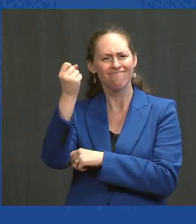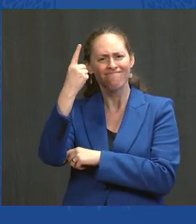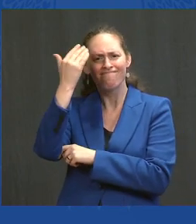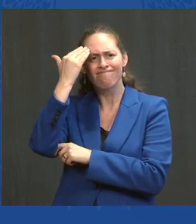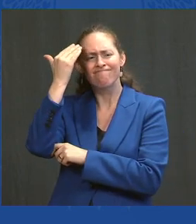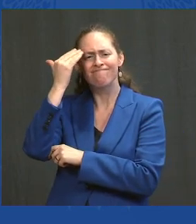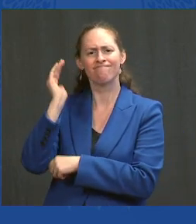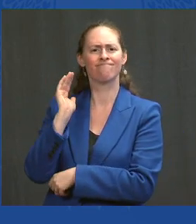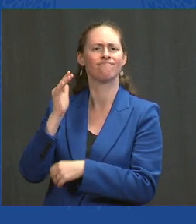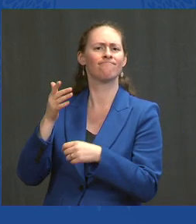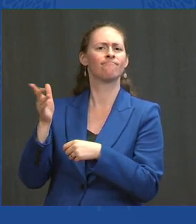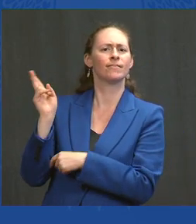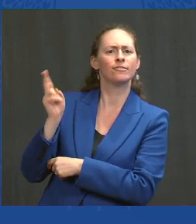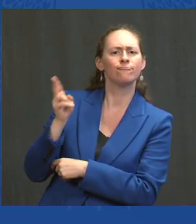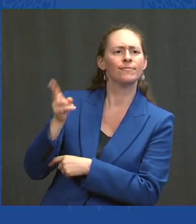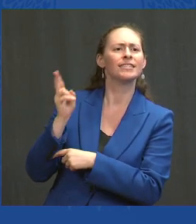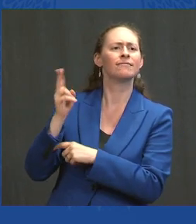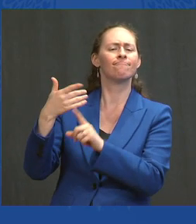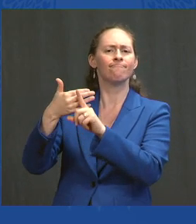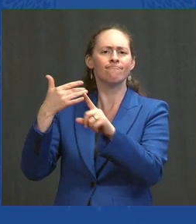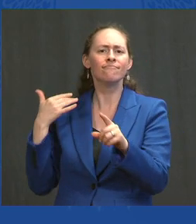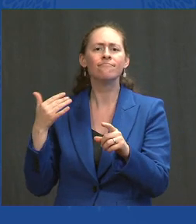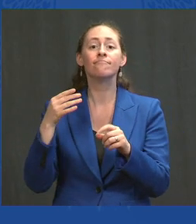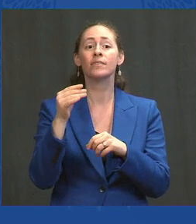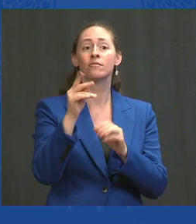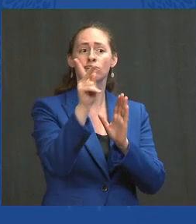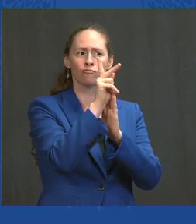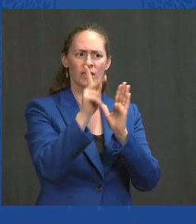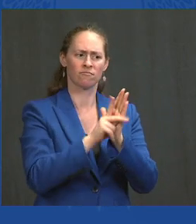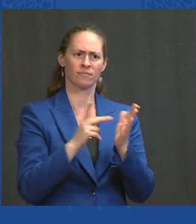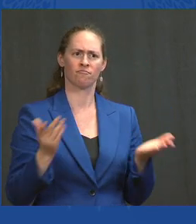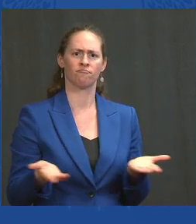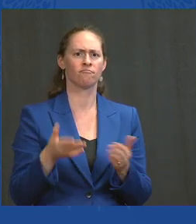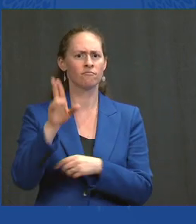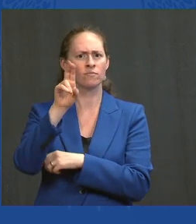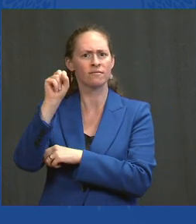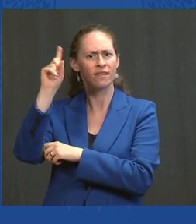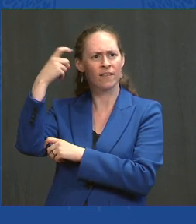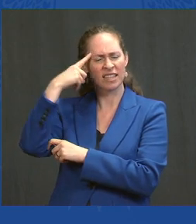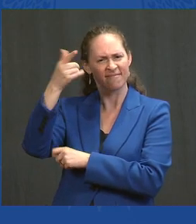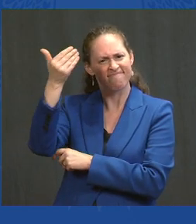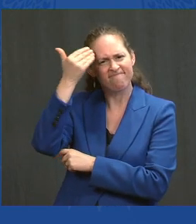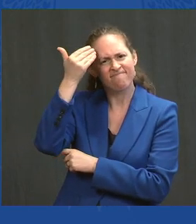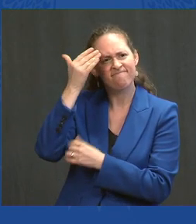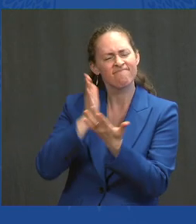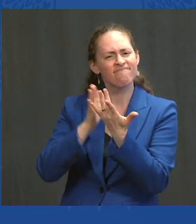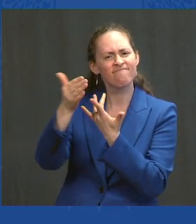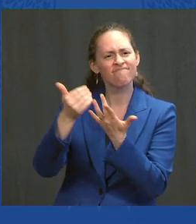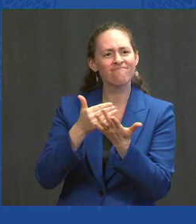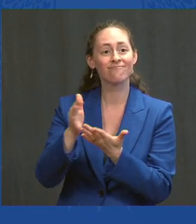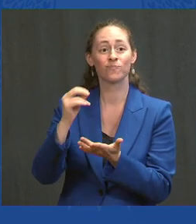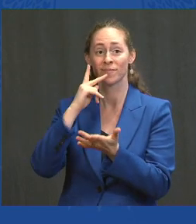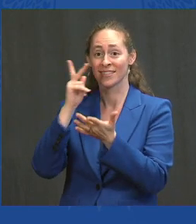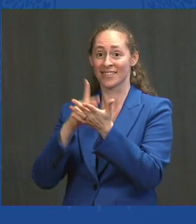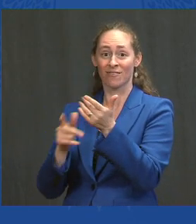and the principles and form of government of the United States. Secretary Mayorkas, I recommend that these candidates